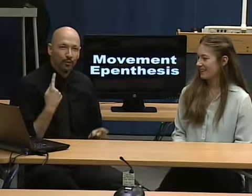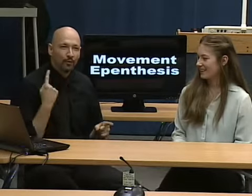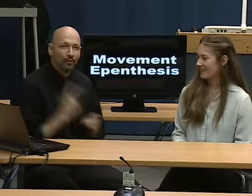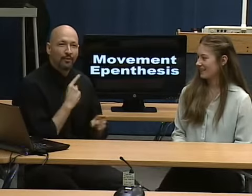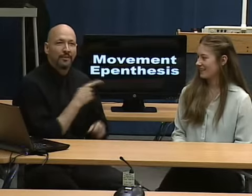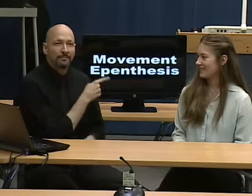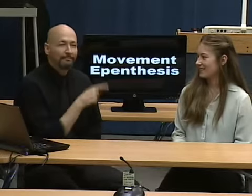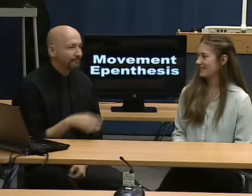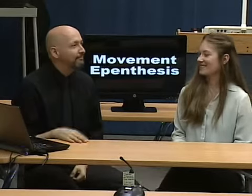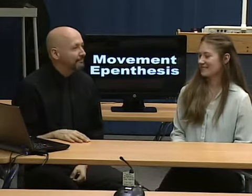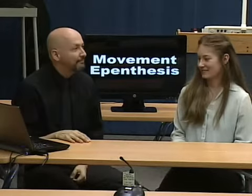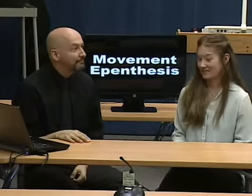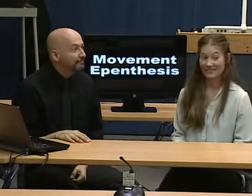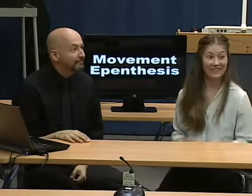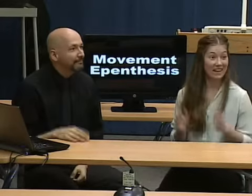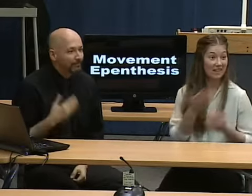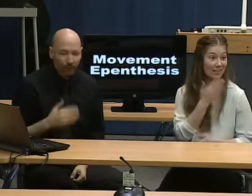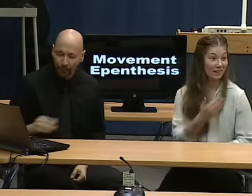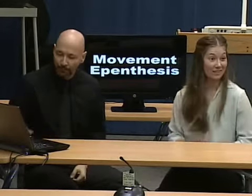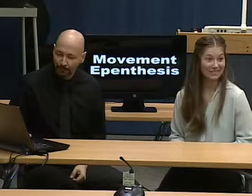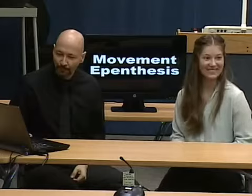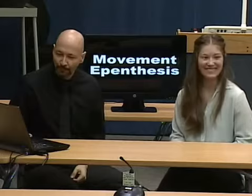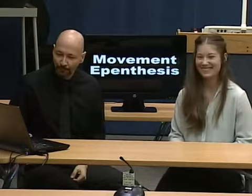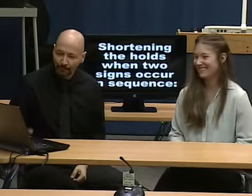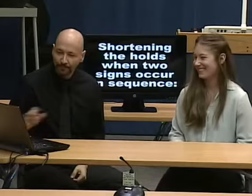She's right. (to person off-camera) Thank you!